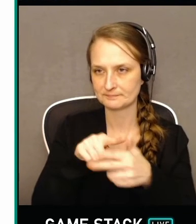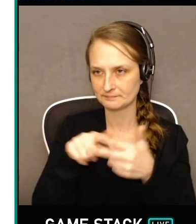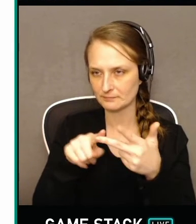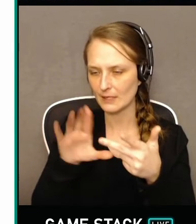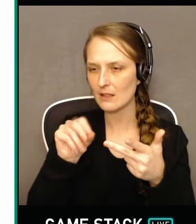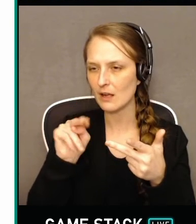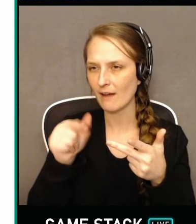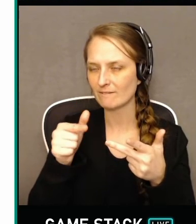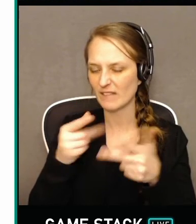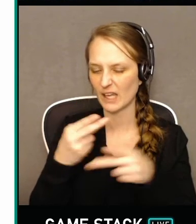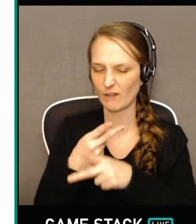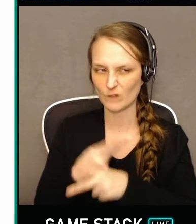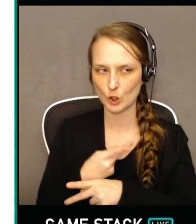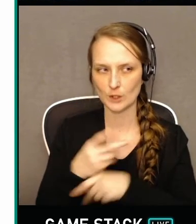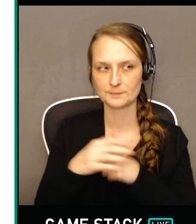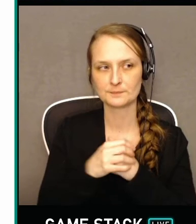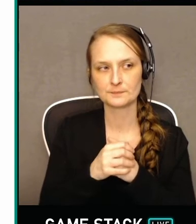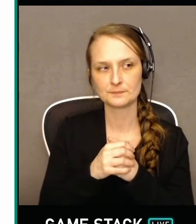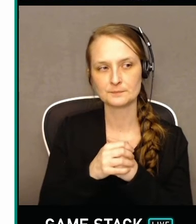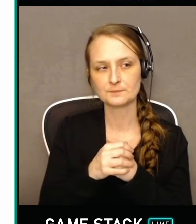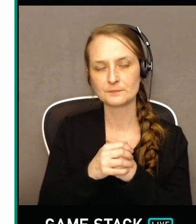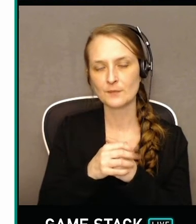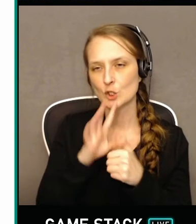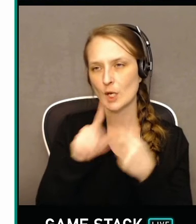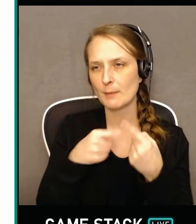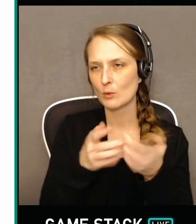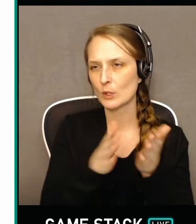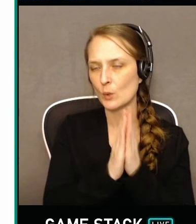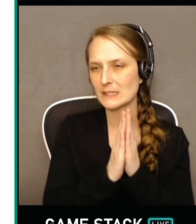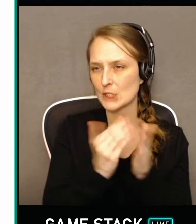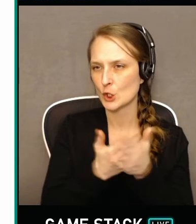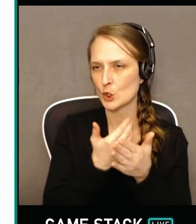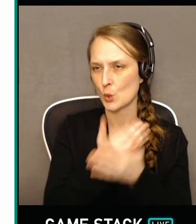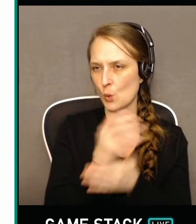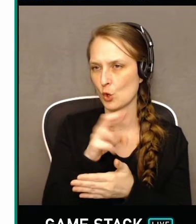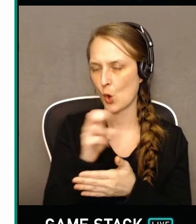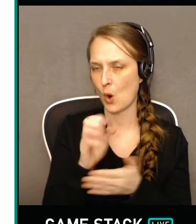Earlier I talked about requesting a newer D3D12 core than what's in the OS.